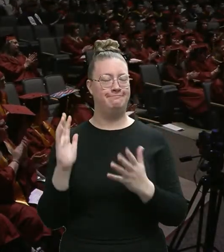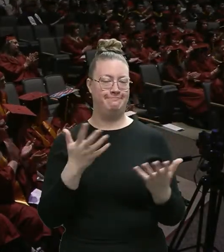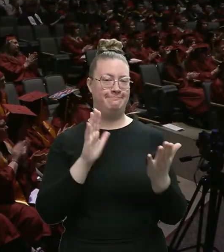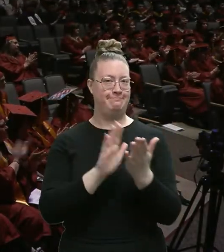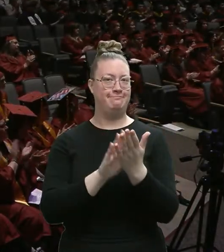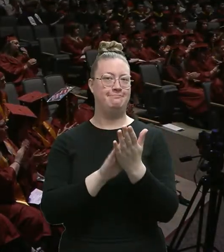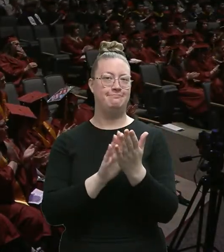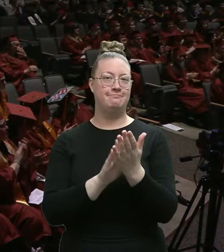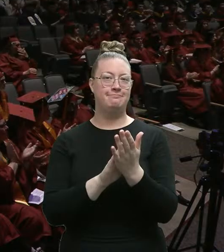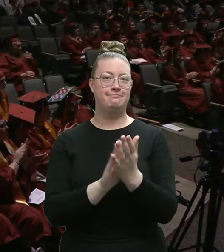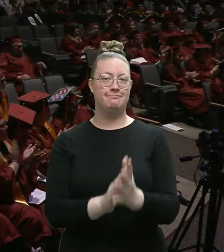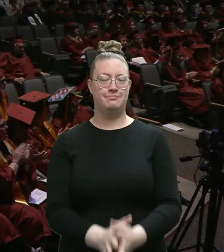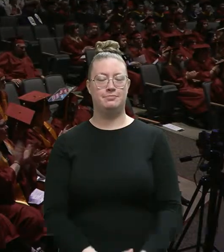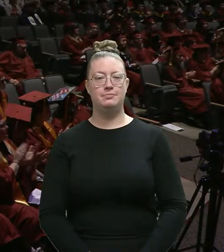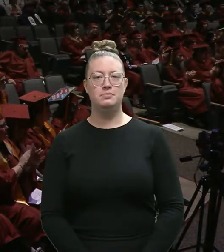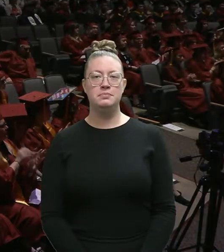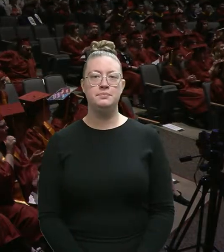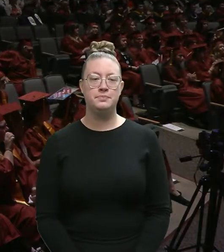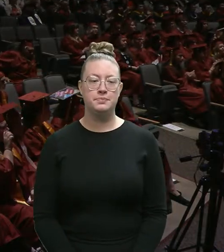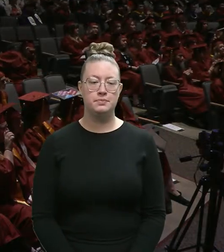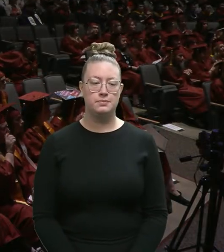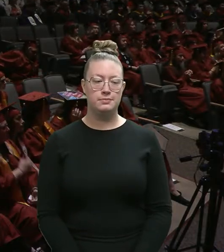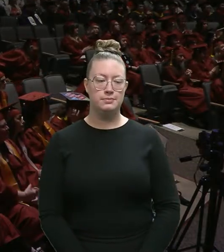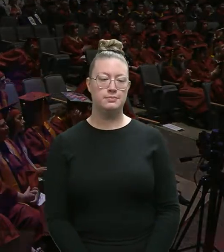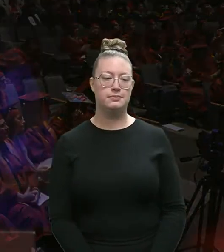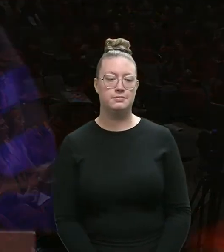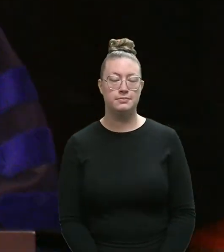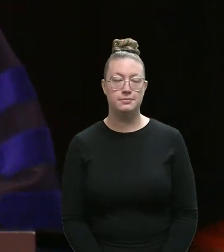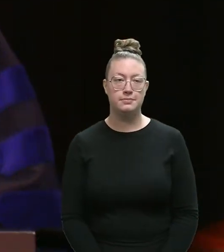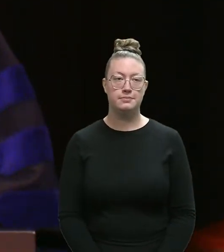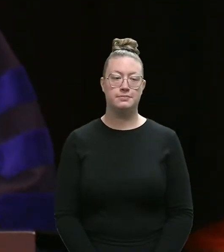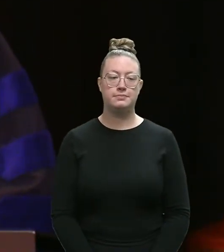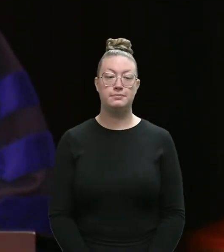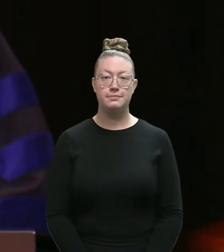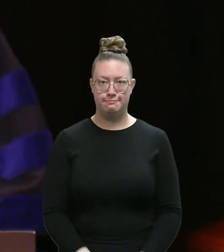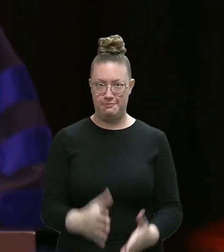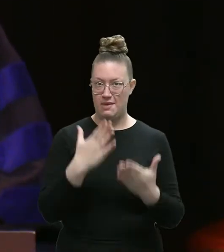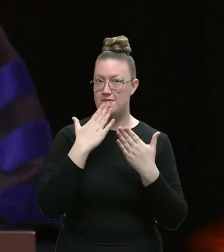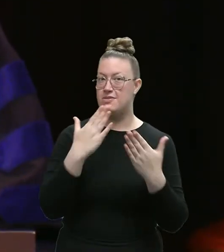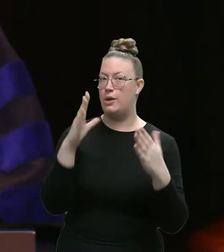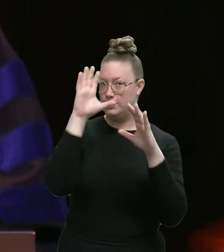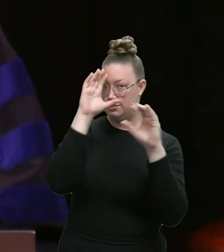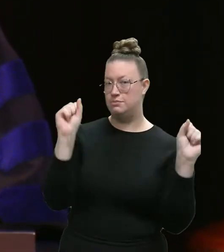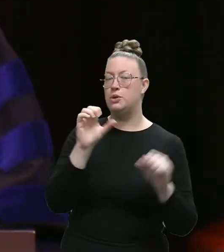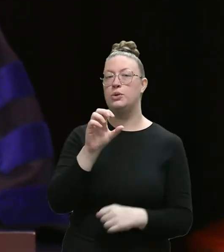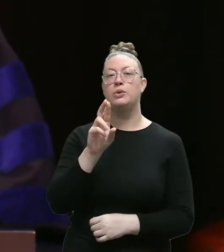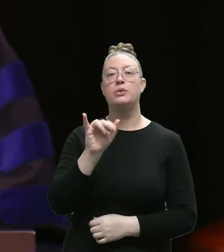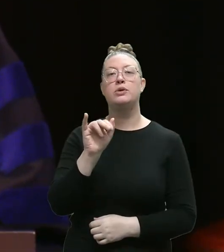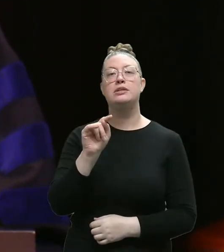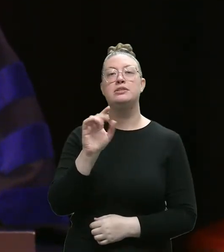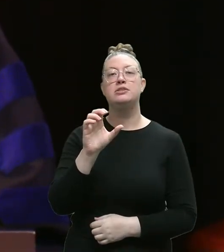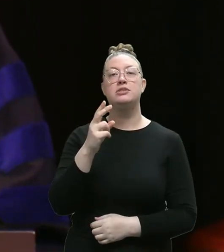I'm pleased to be here. In thinking about things to to talk the graduates about, which you won't remember any of this, and that's OK.